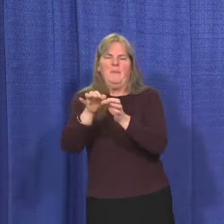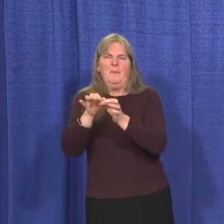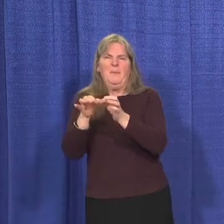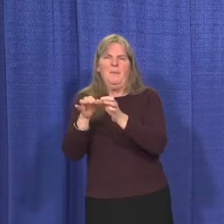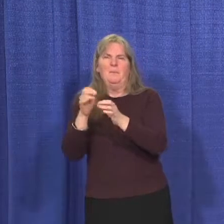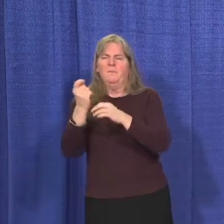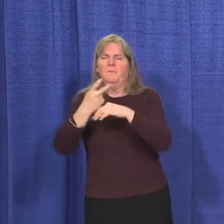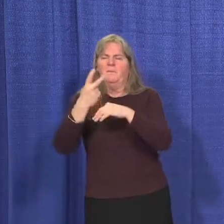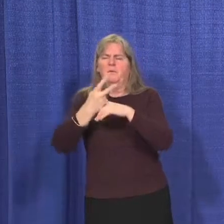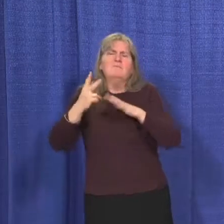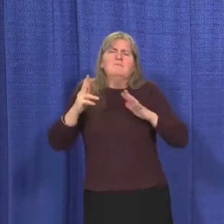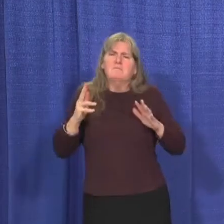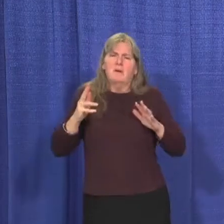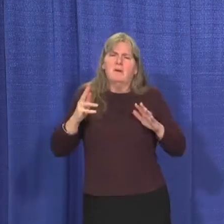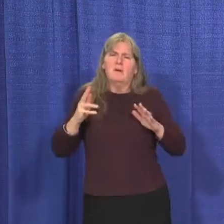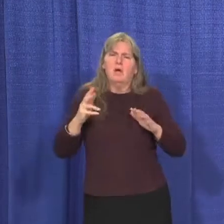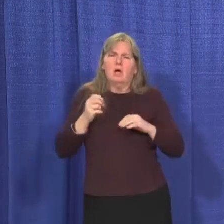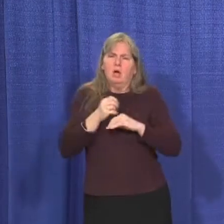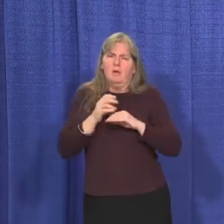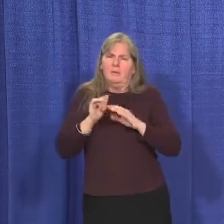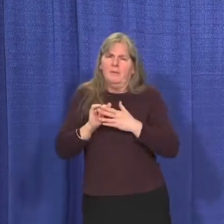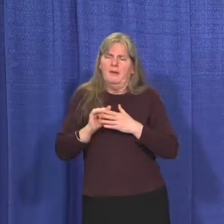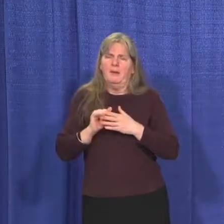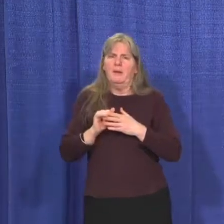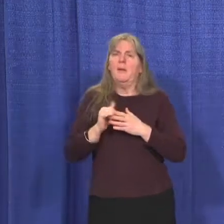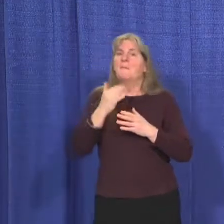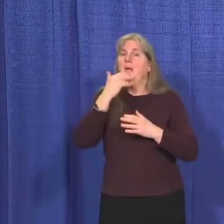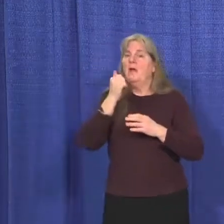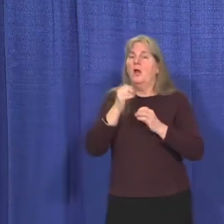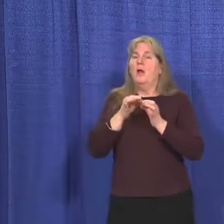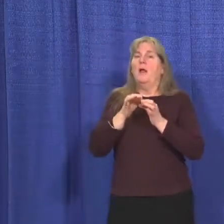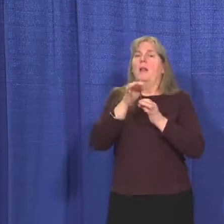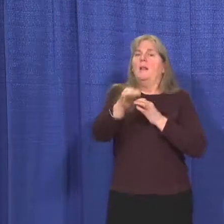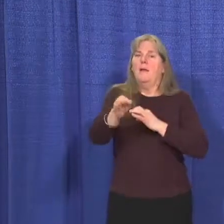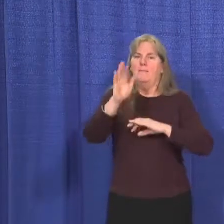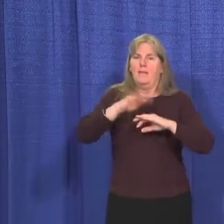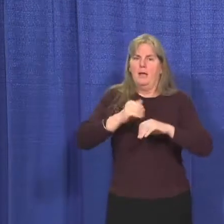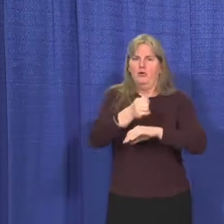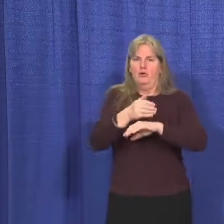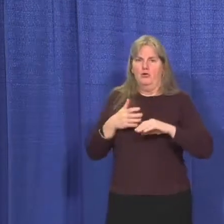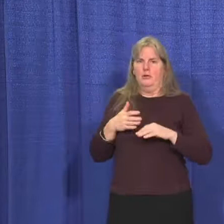So my message is that it is much better later than earlier, and I